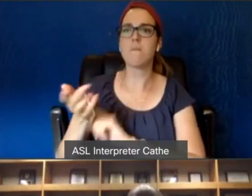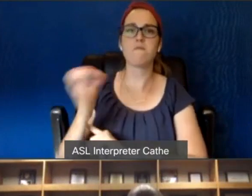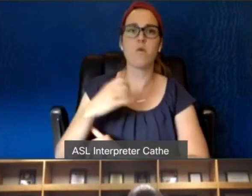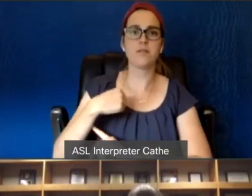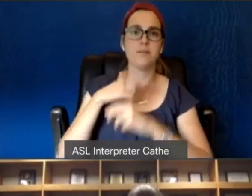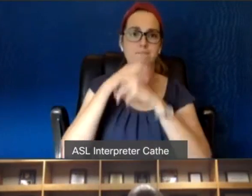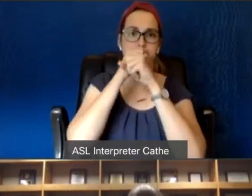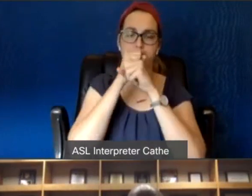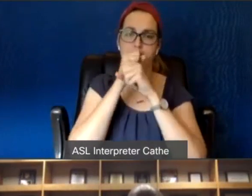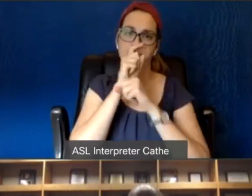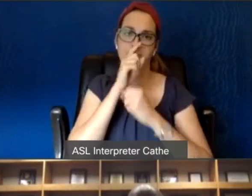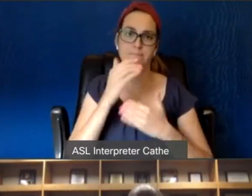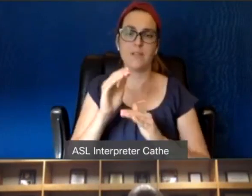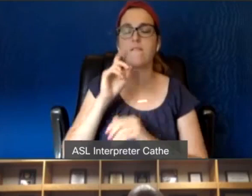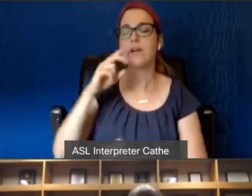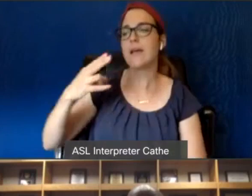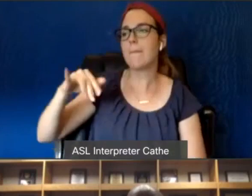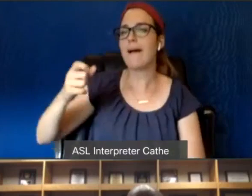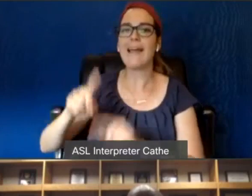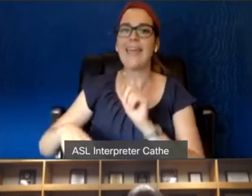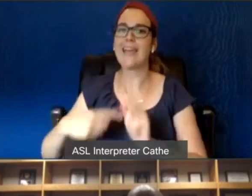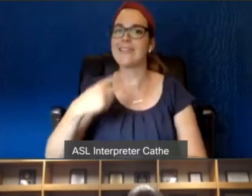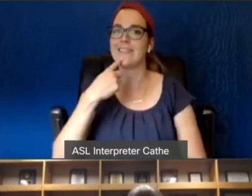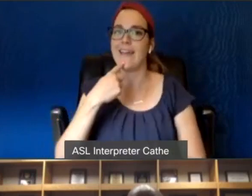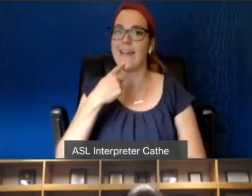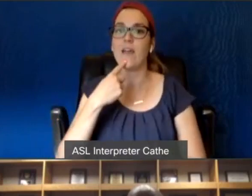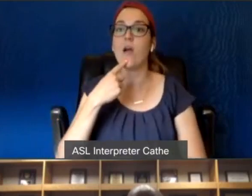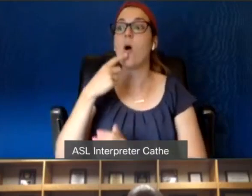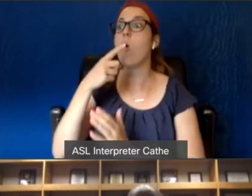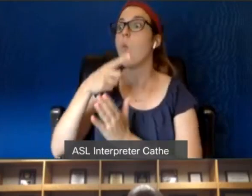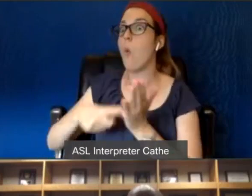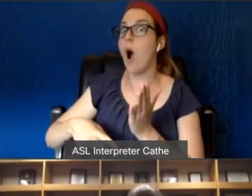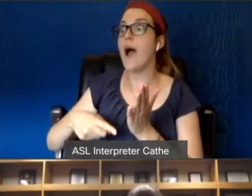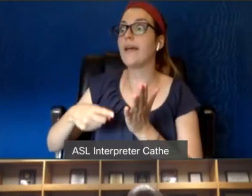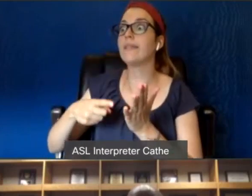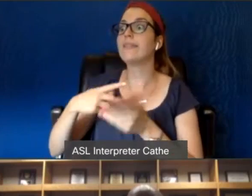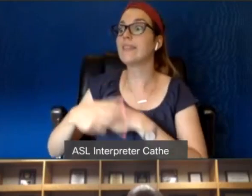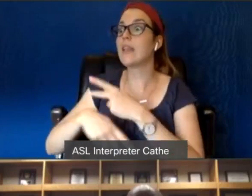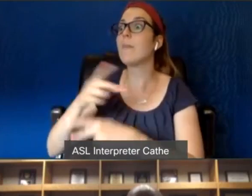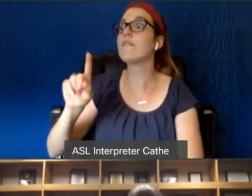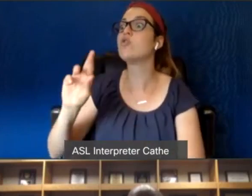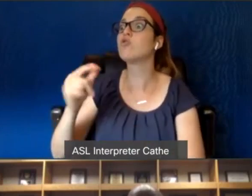Like for example, I can't say what somebody admitted to using but I can say that they did admit it